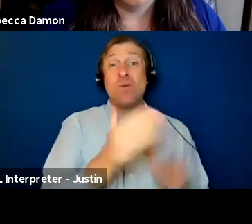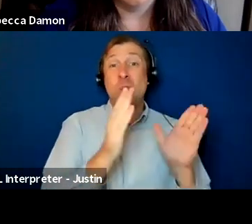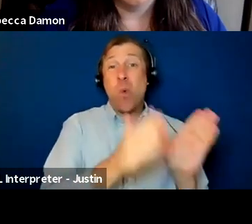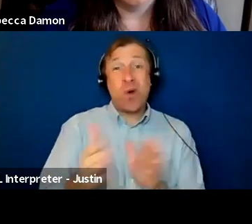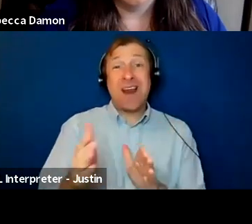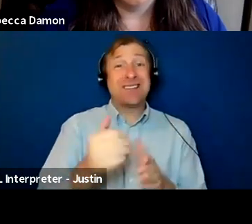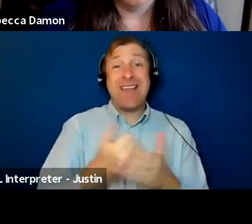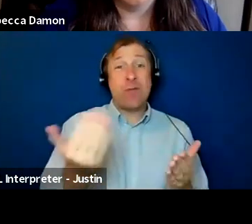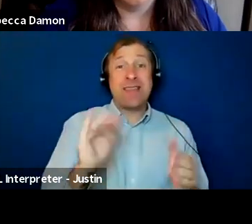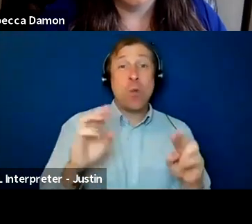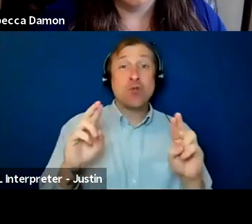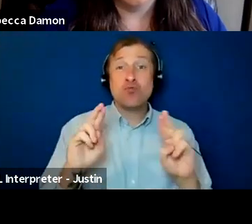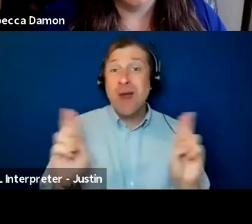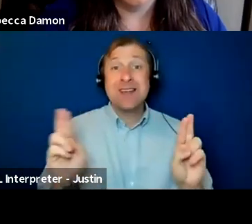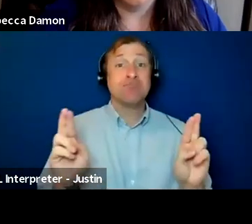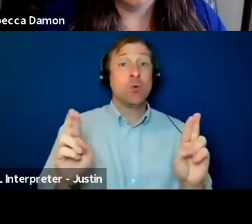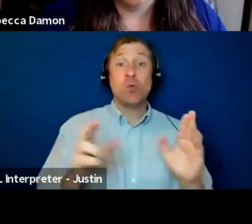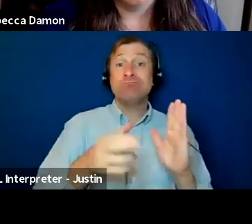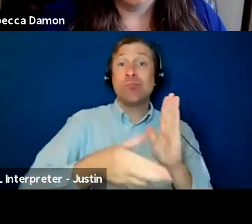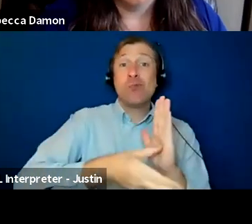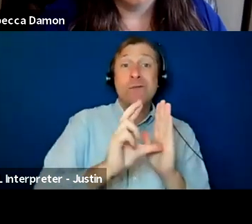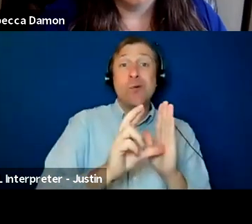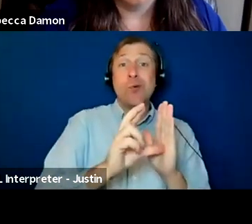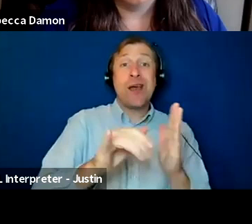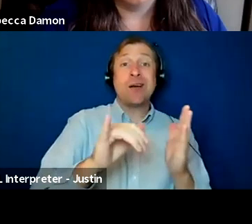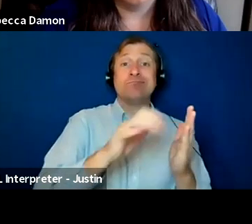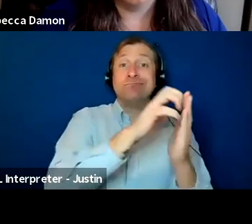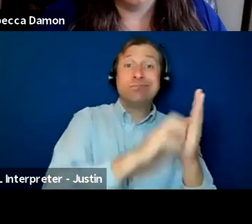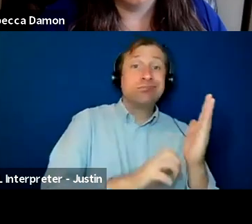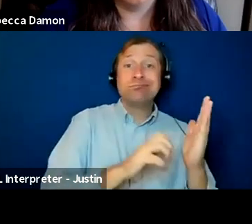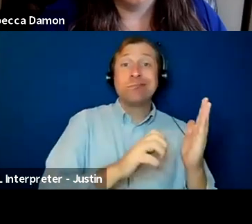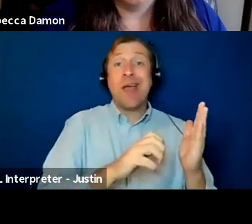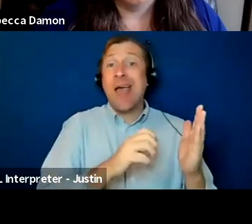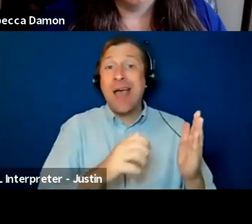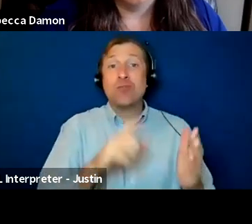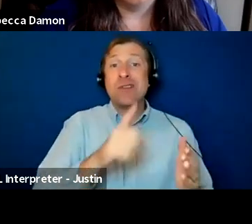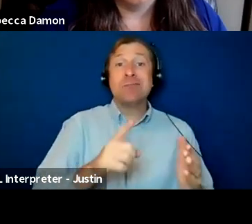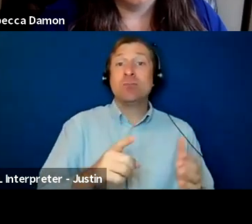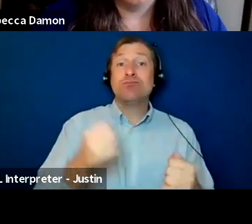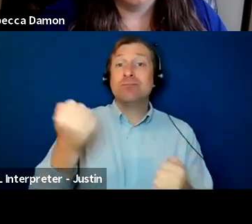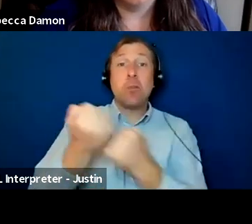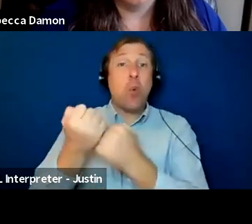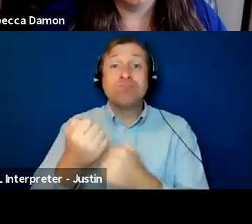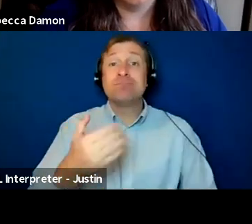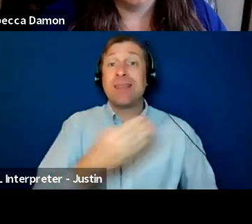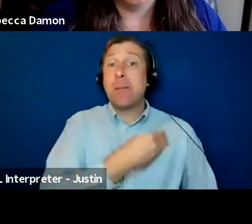to review all of this and to speak on behalf of members. And Rebecca Damon, who provided tremendous leadership